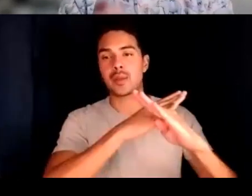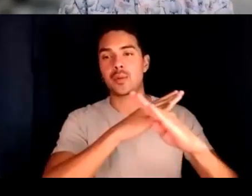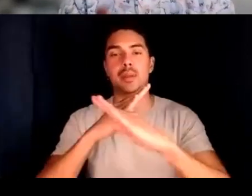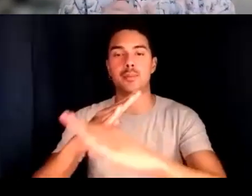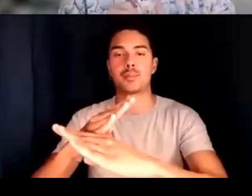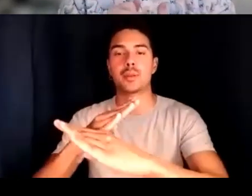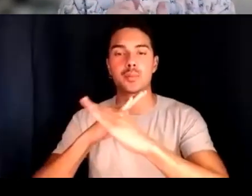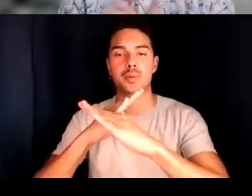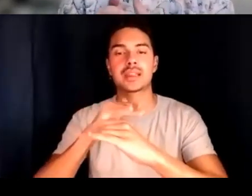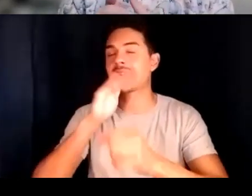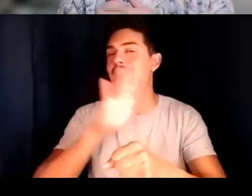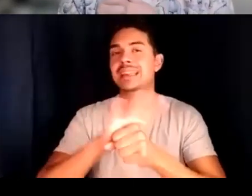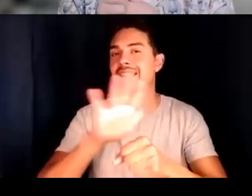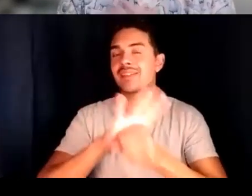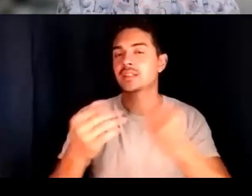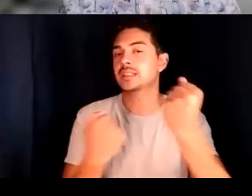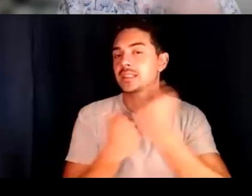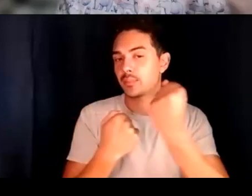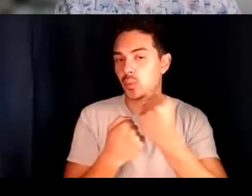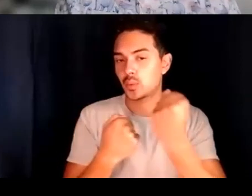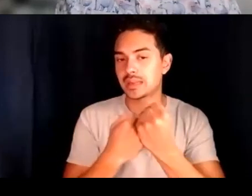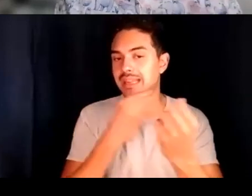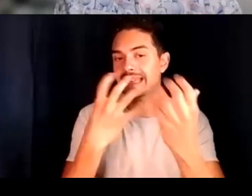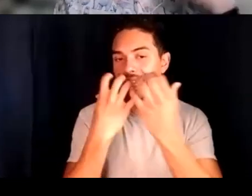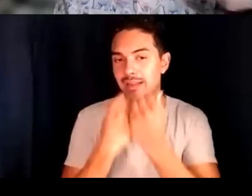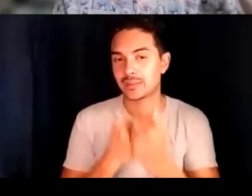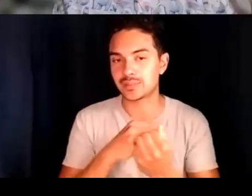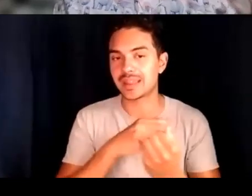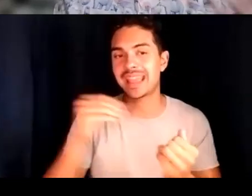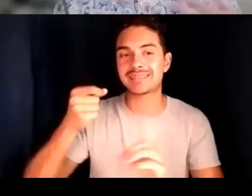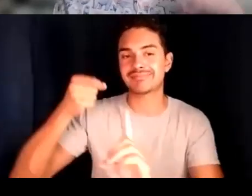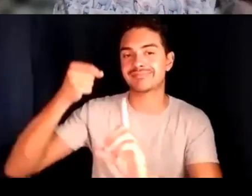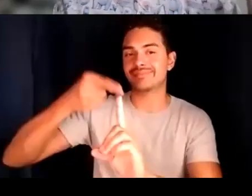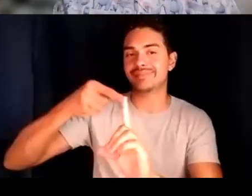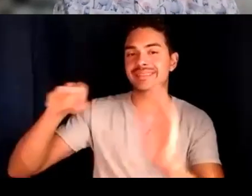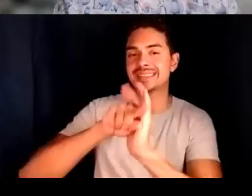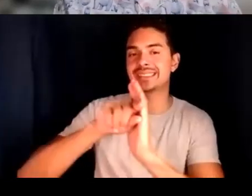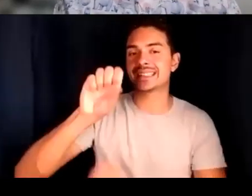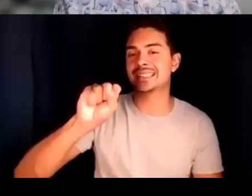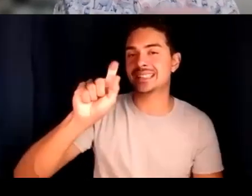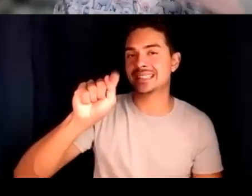And we'll talk a little bit more about those. And then stigma, stigma on being trans or nonbinary,